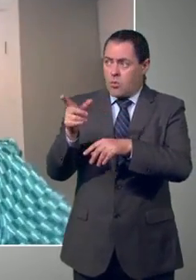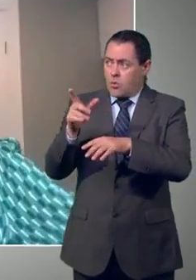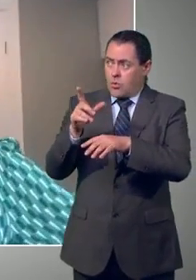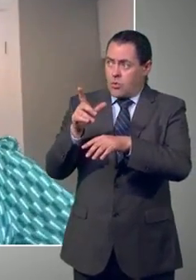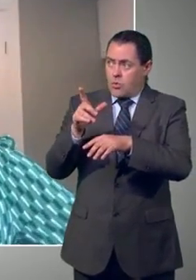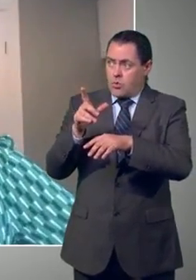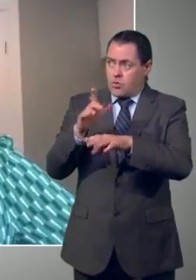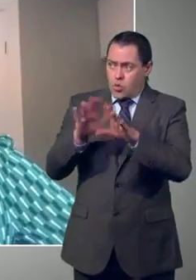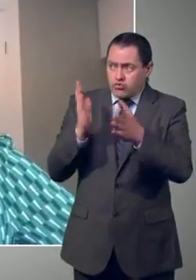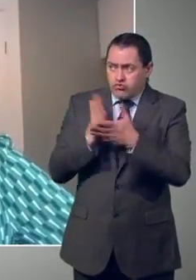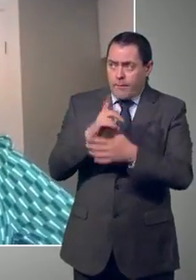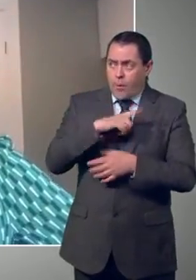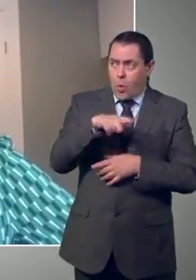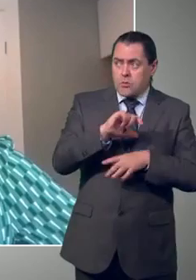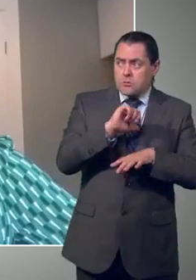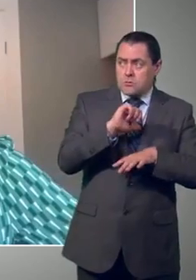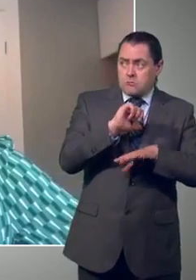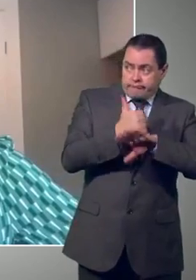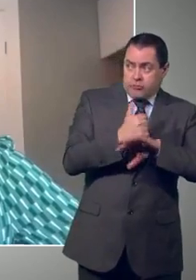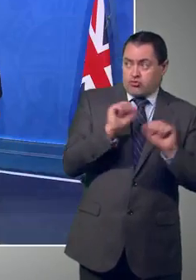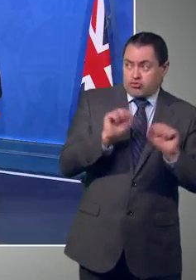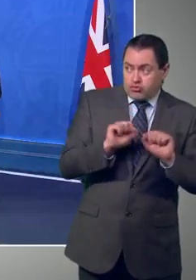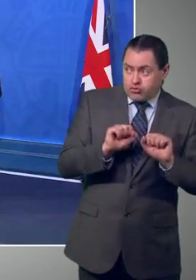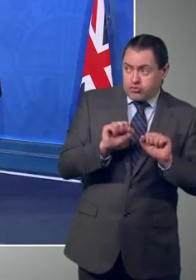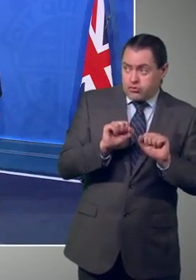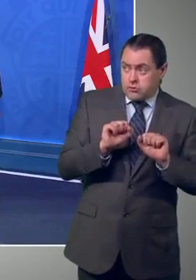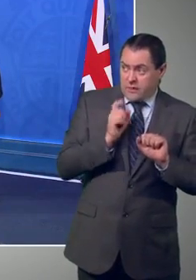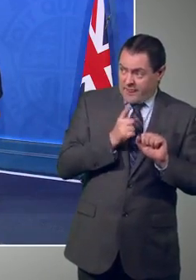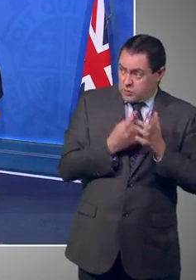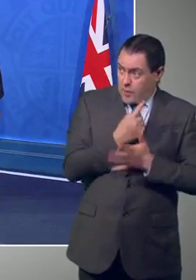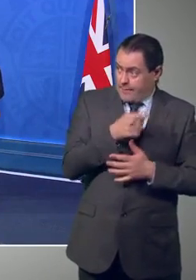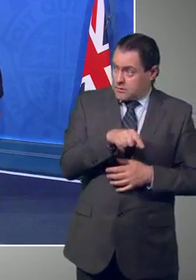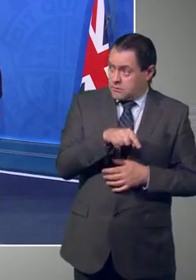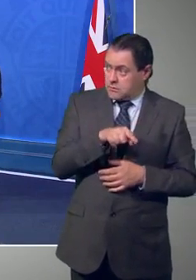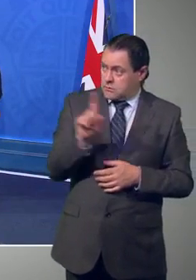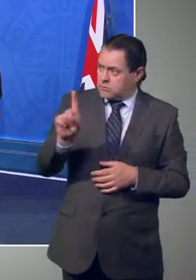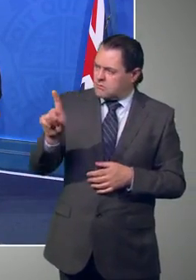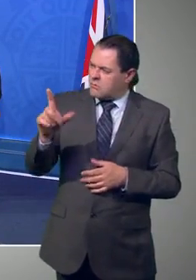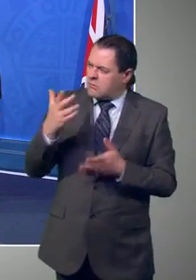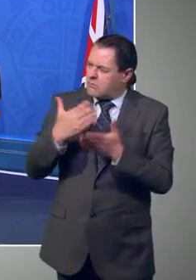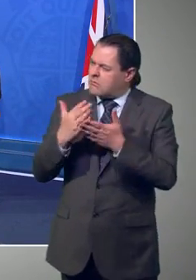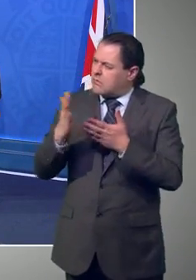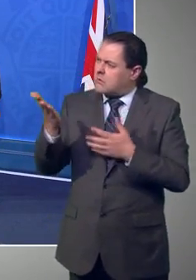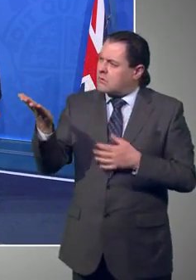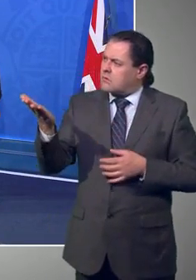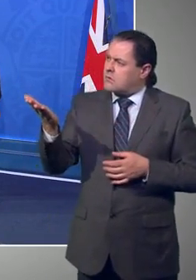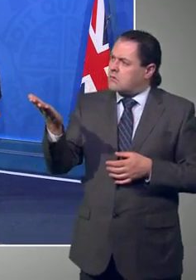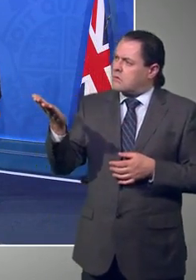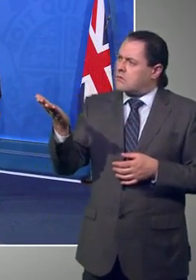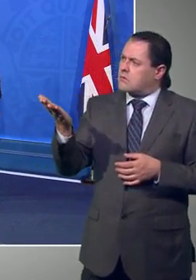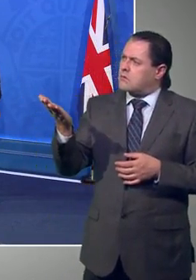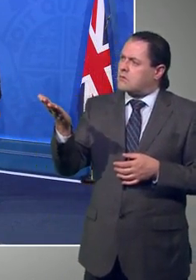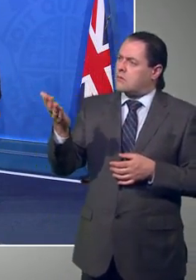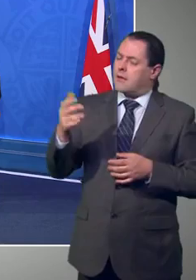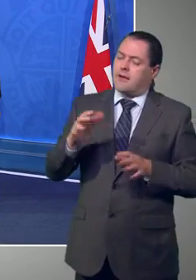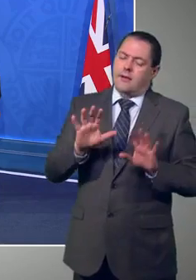testing system in place is that what really happened now look, There's there'll be a time when